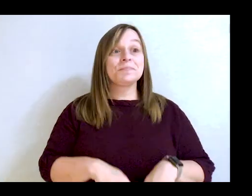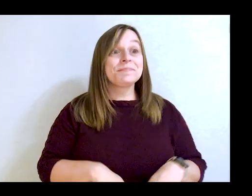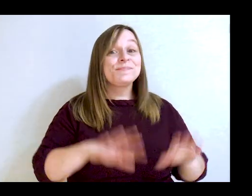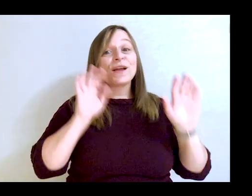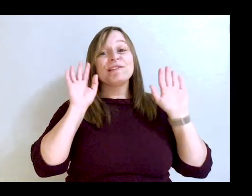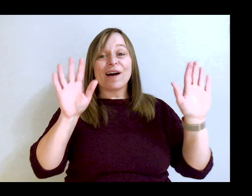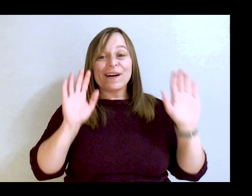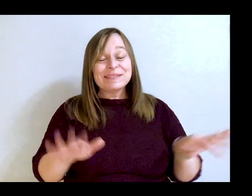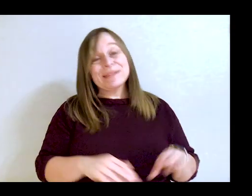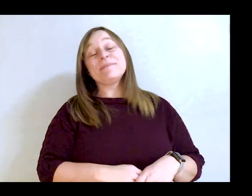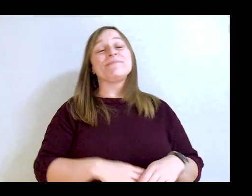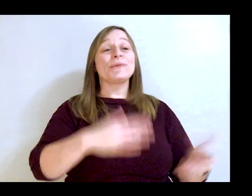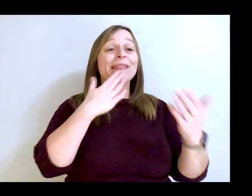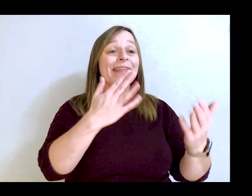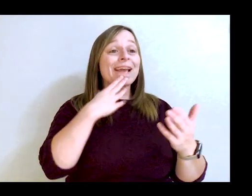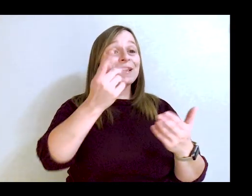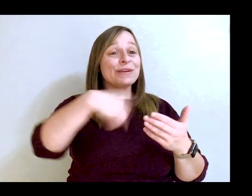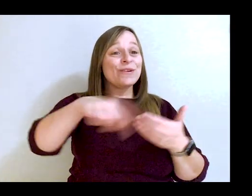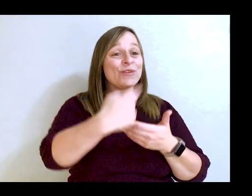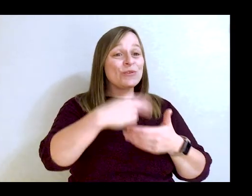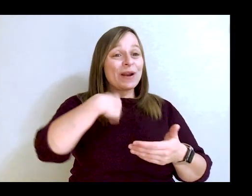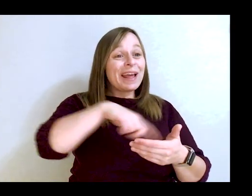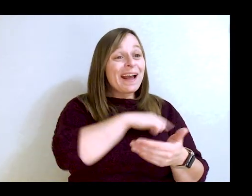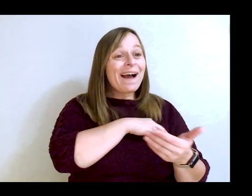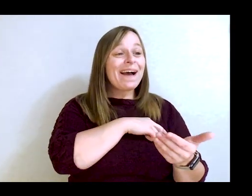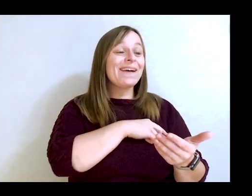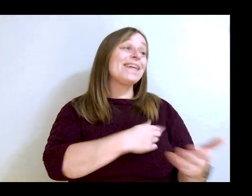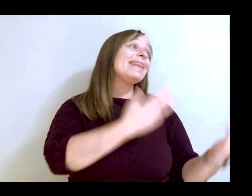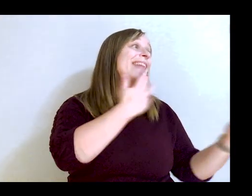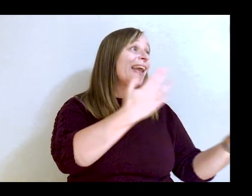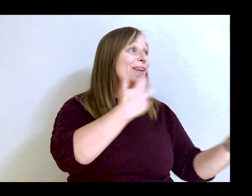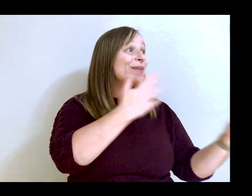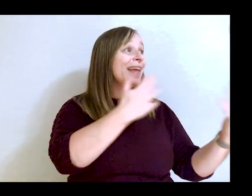K: That's great. Thank you all for joining us.